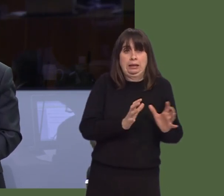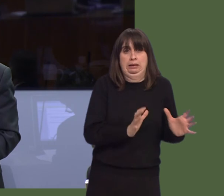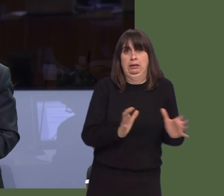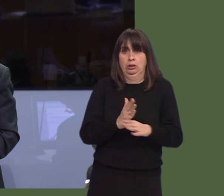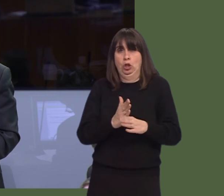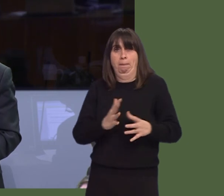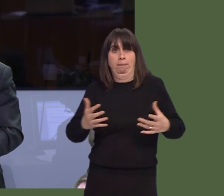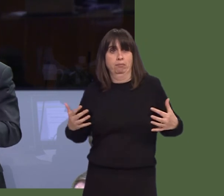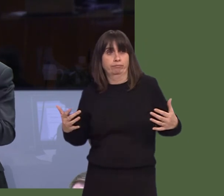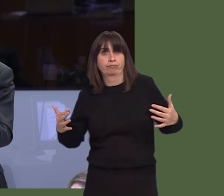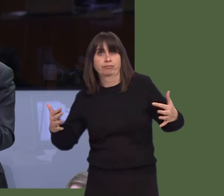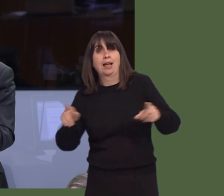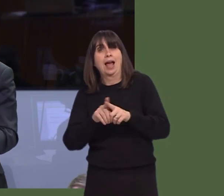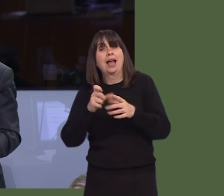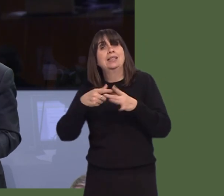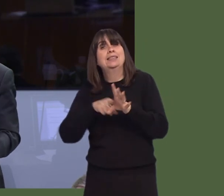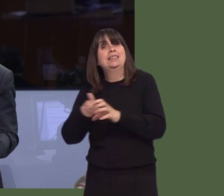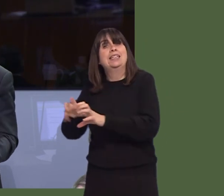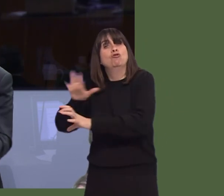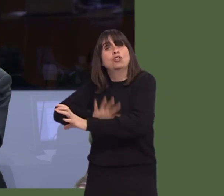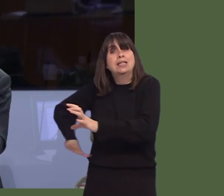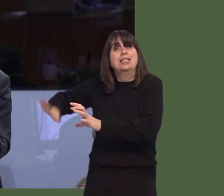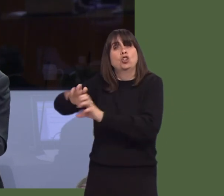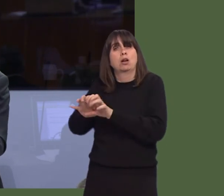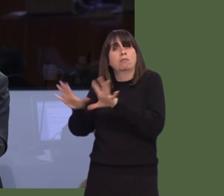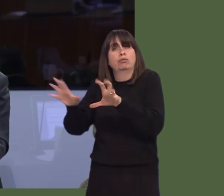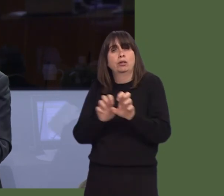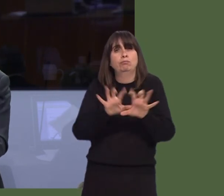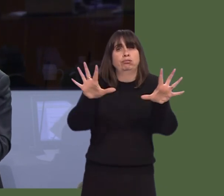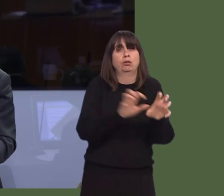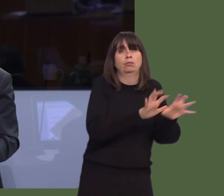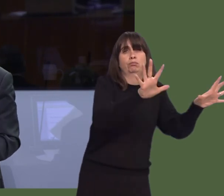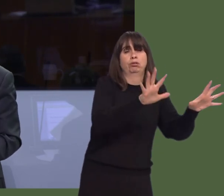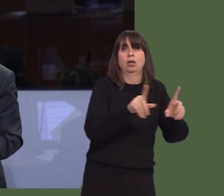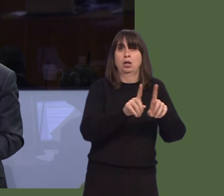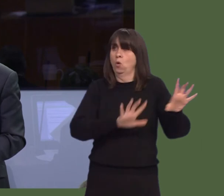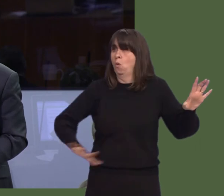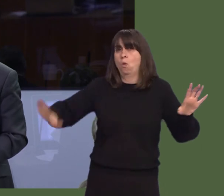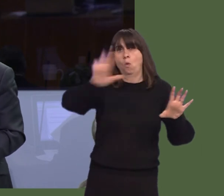want it and expect it to be. I know that local authorities in Wales have recently undertaken a data-capture survey